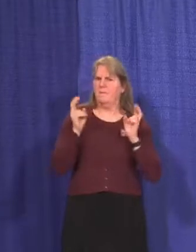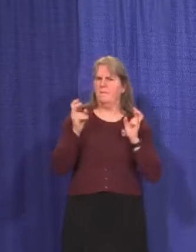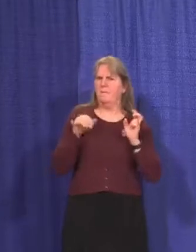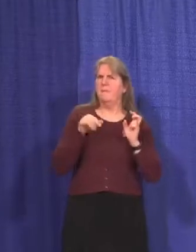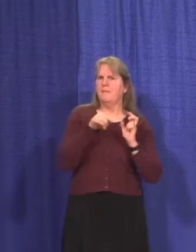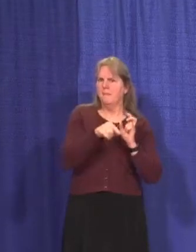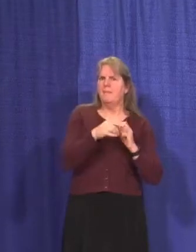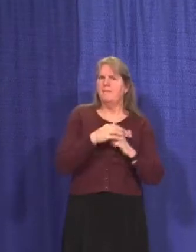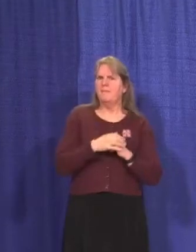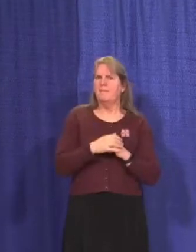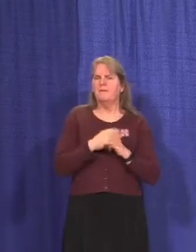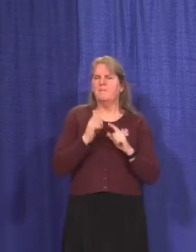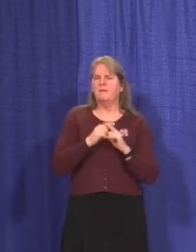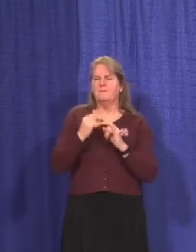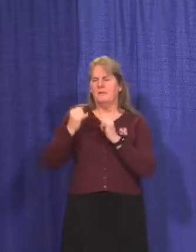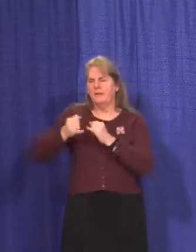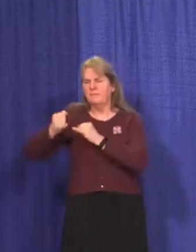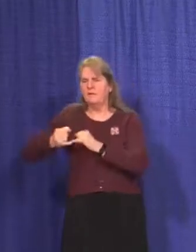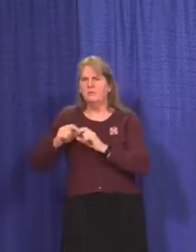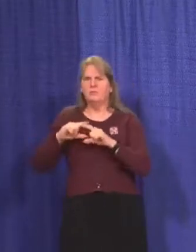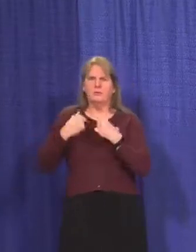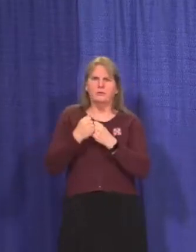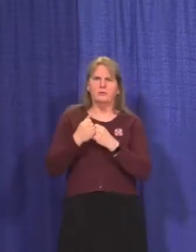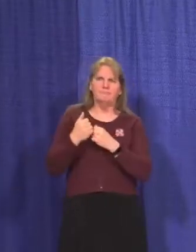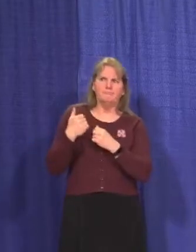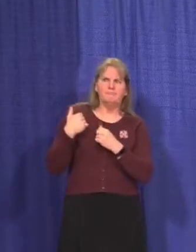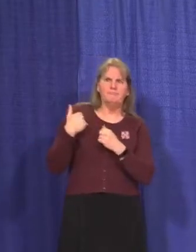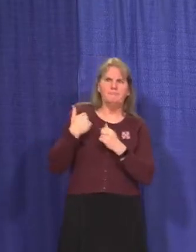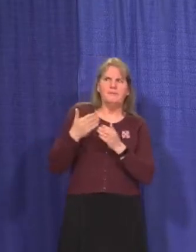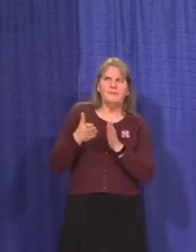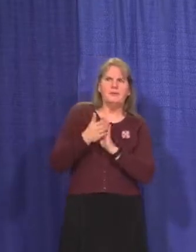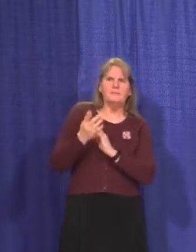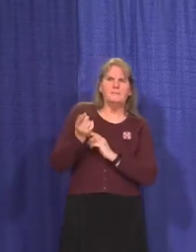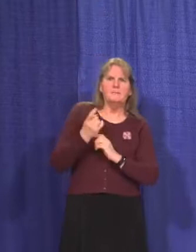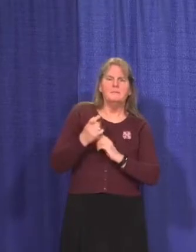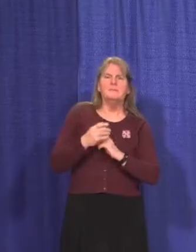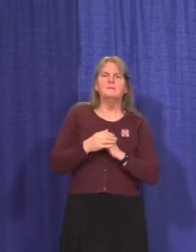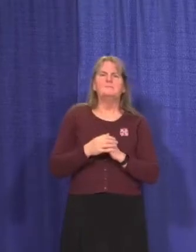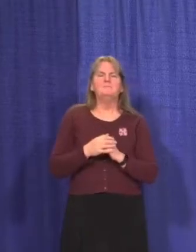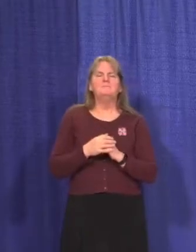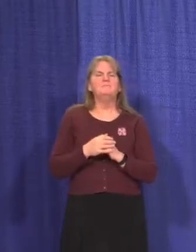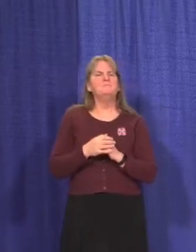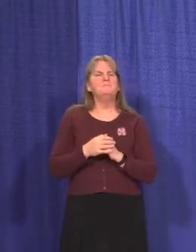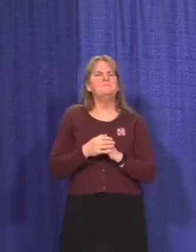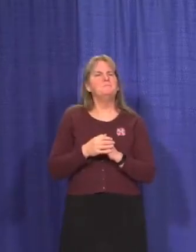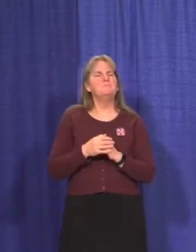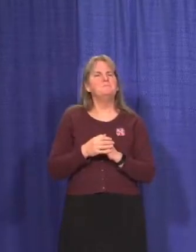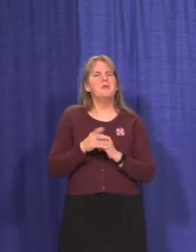groups and this is also part of the planning and Canada.